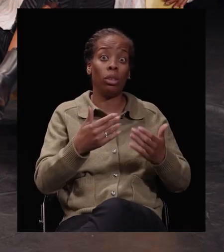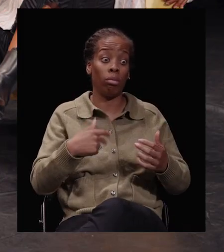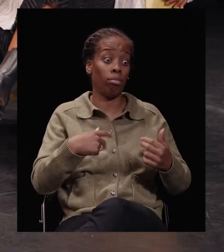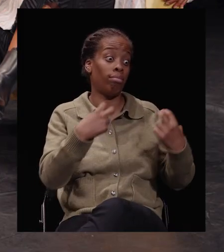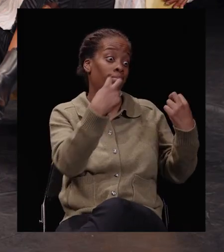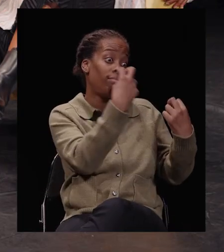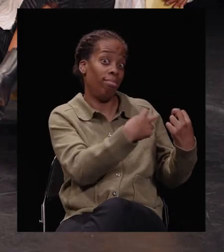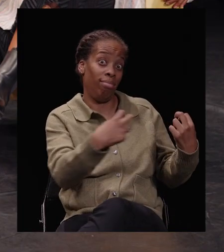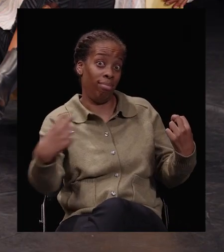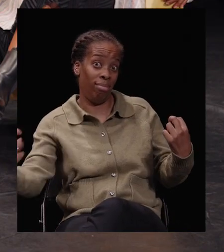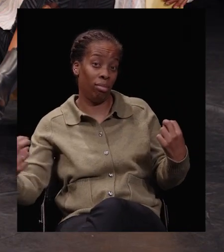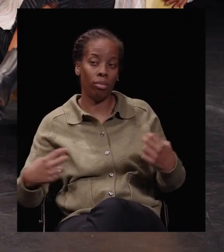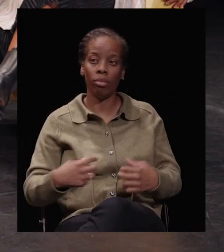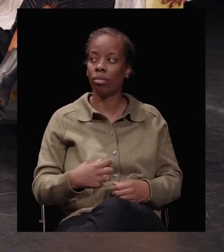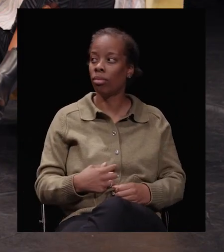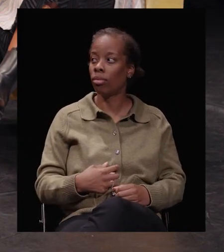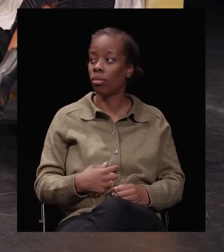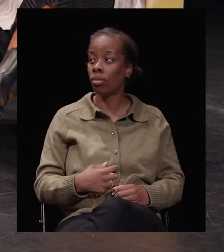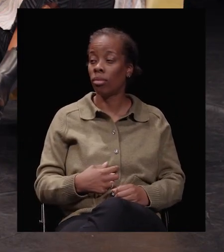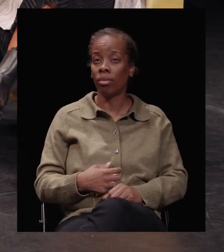and almost and kind of said the words, "I'm stupid."